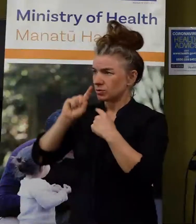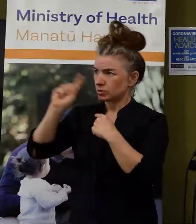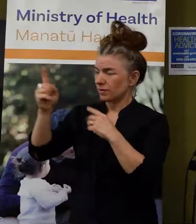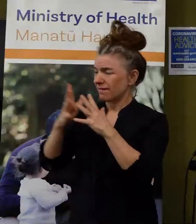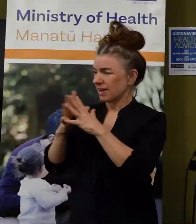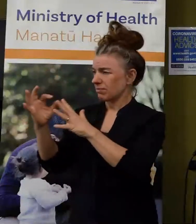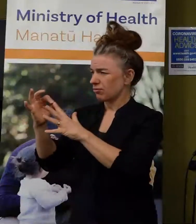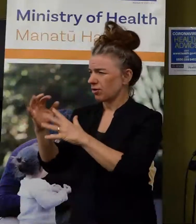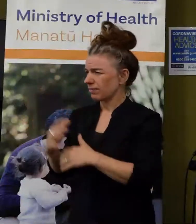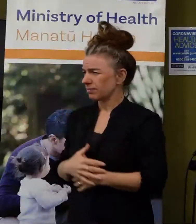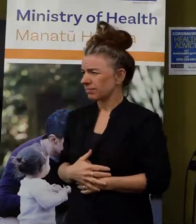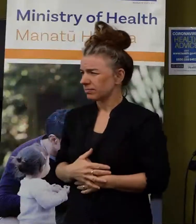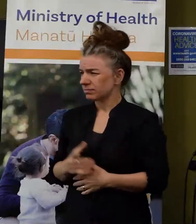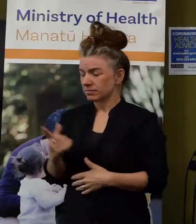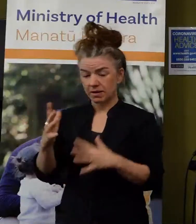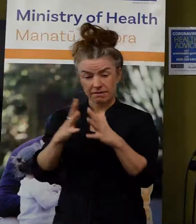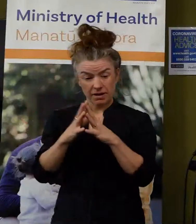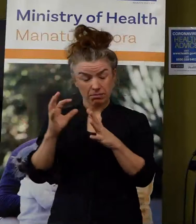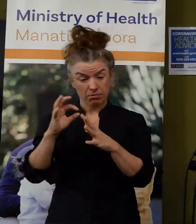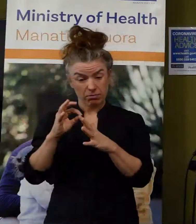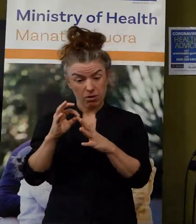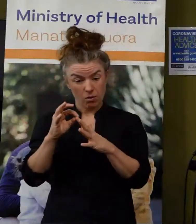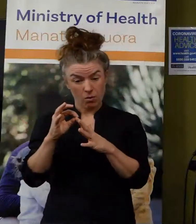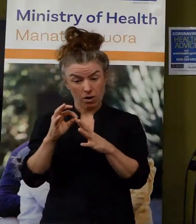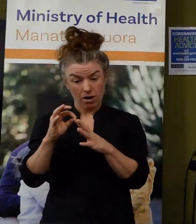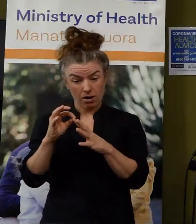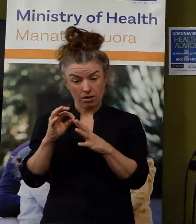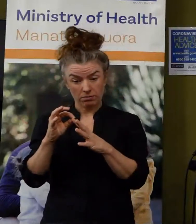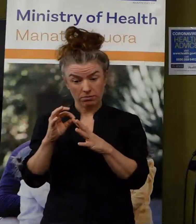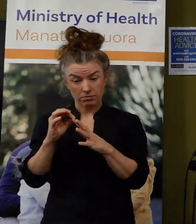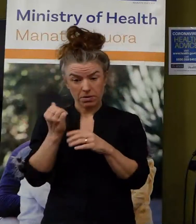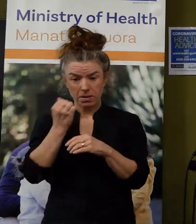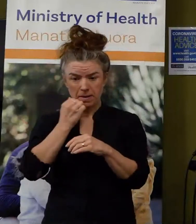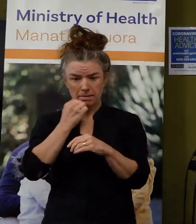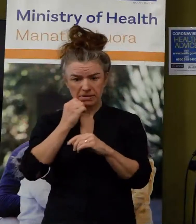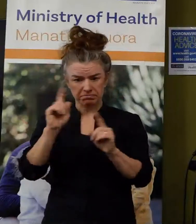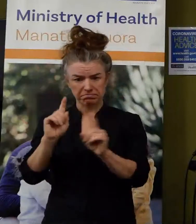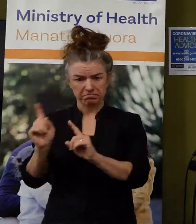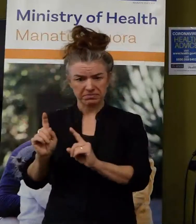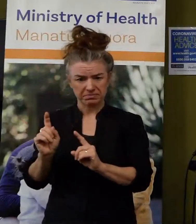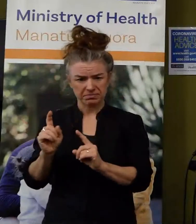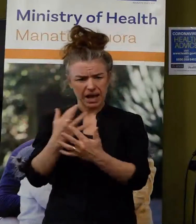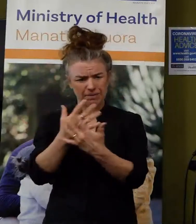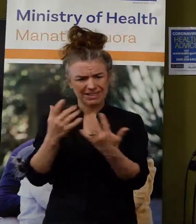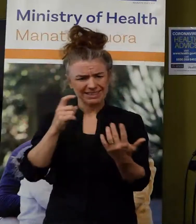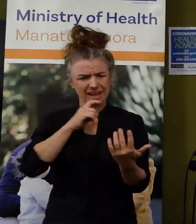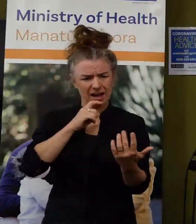How has Whangaparaoa changed in terms of the numbers of staff who are there versus--